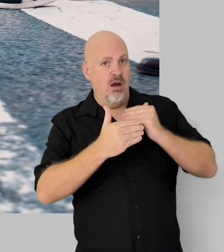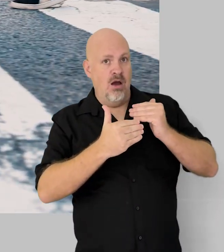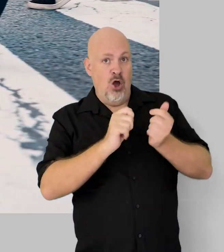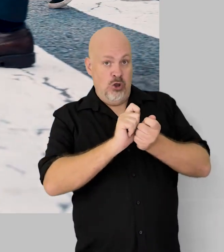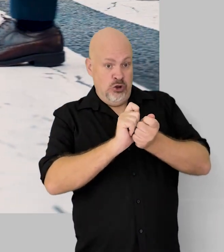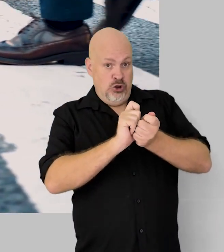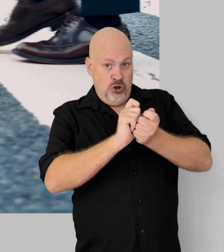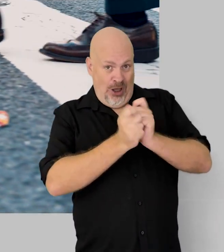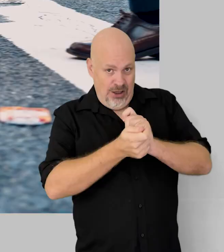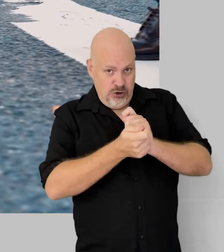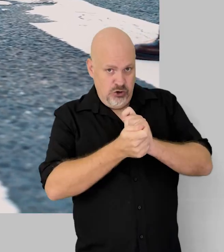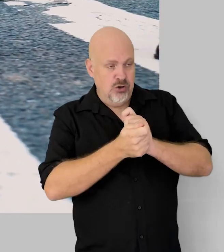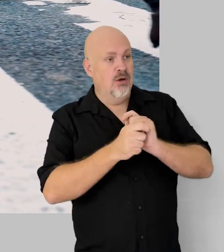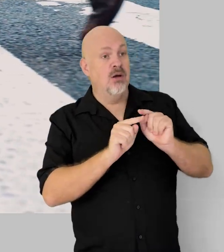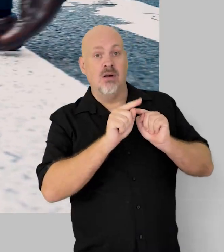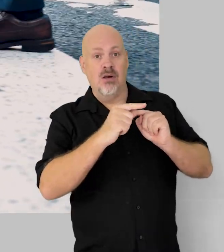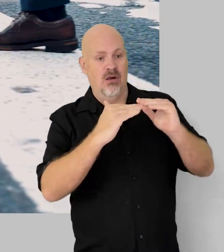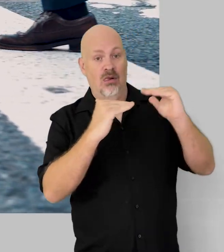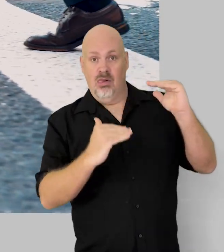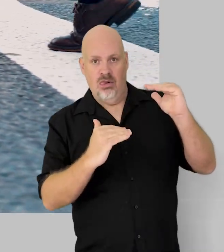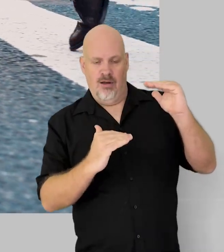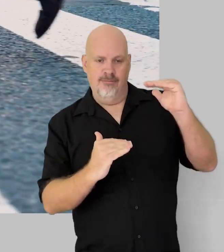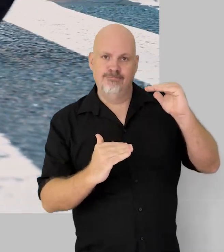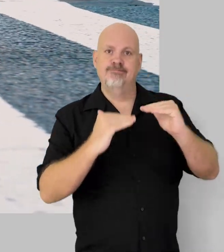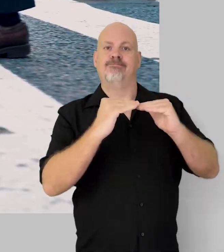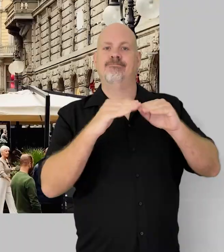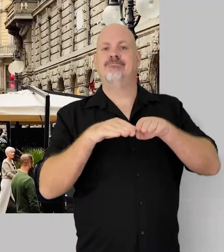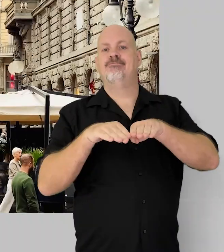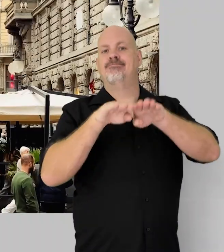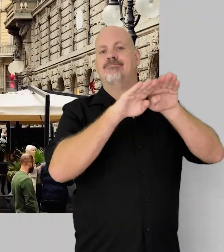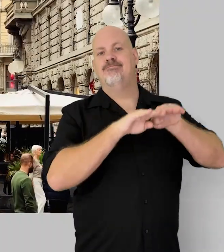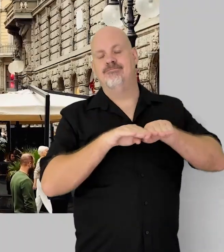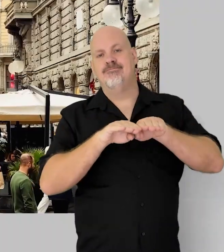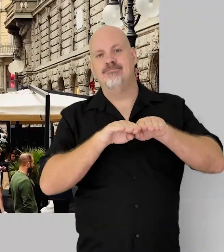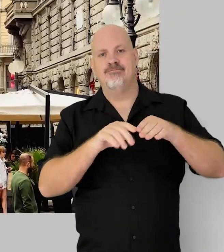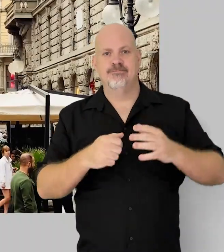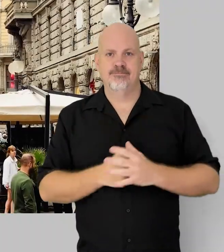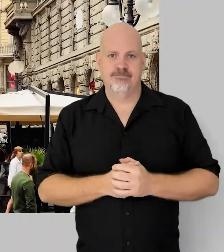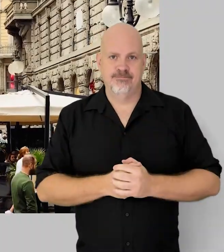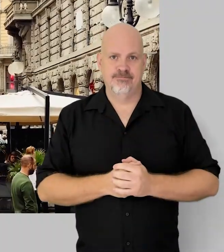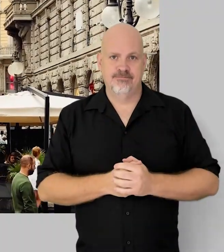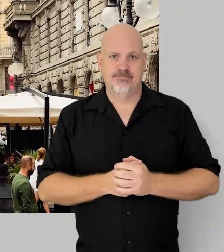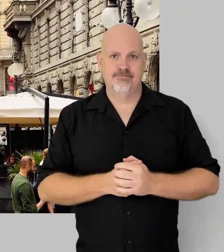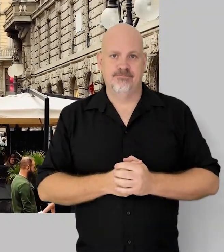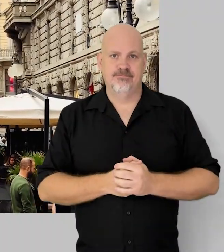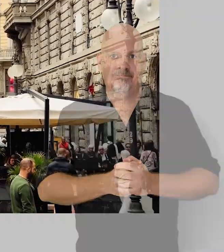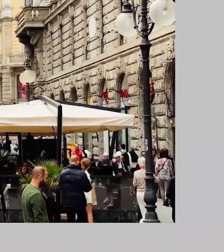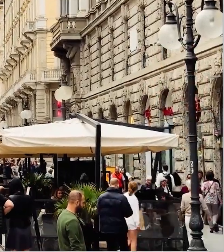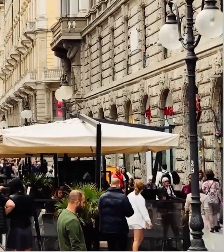Cardiovascular affects us all, but this burden is not equally shared.